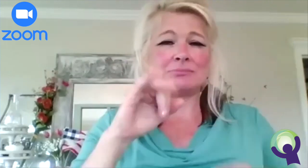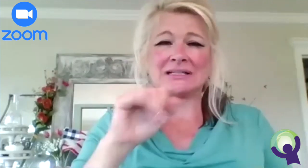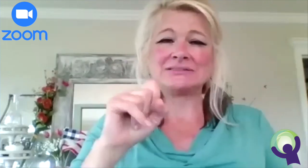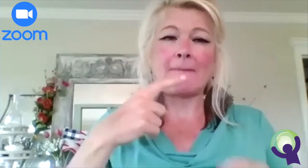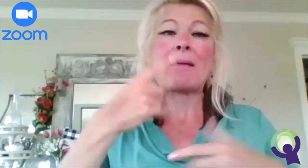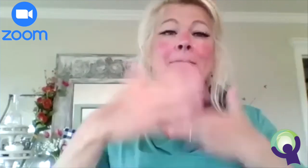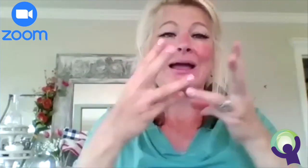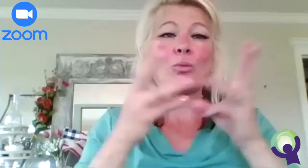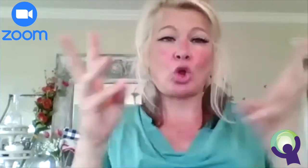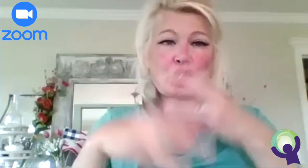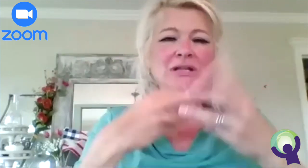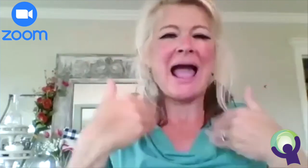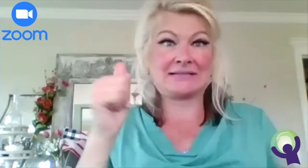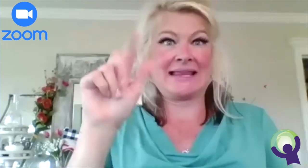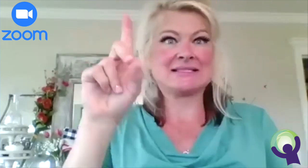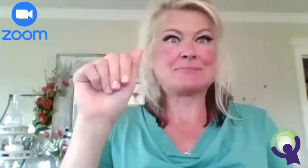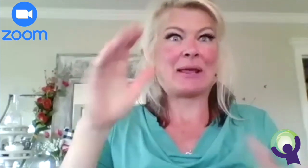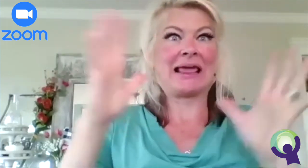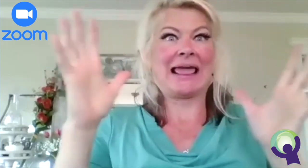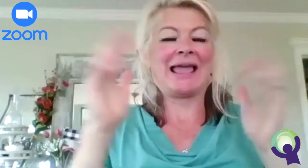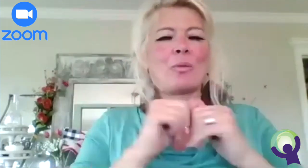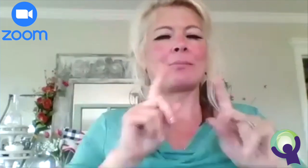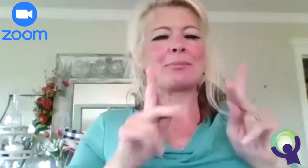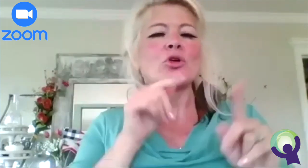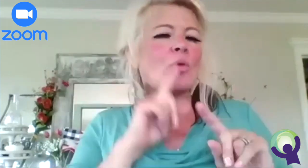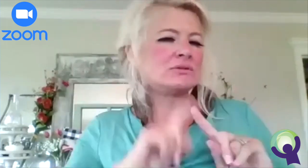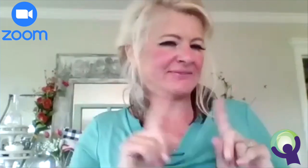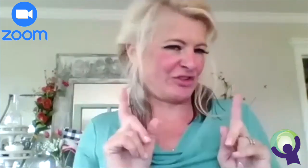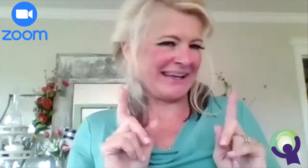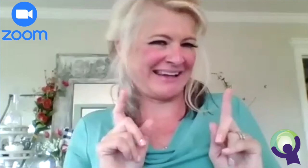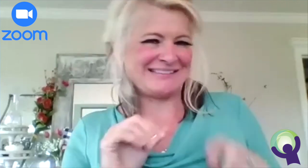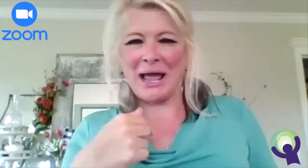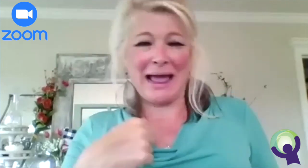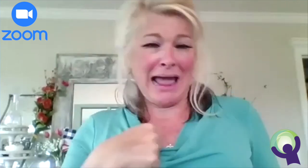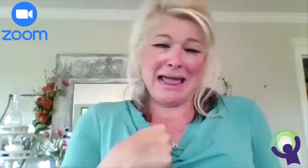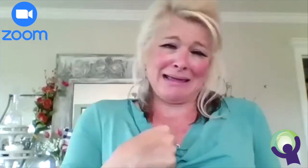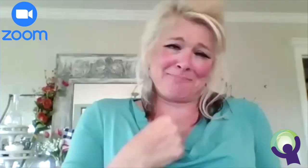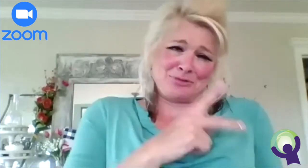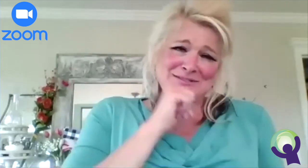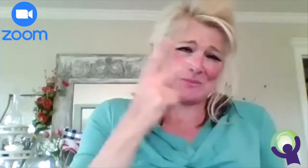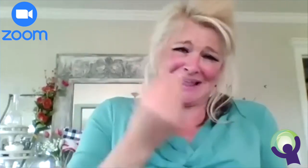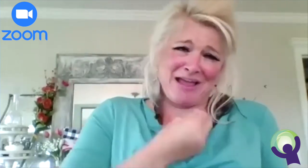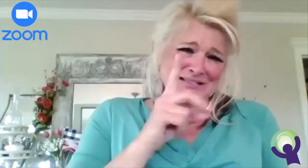where I think the biggest problem is//is in the public world. They have...people with disability but